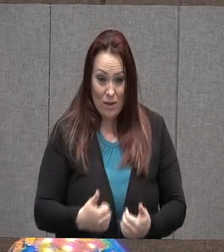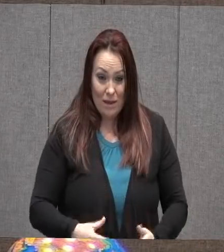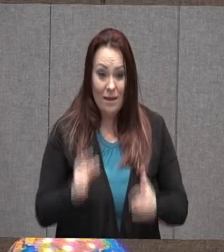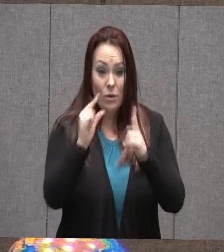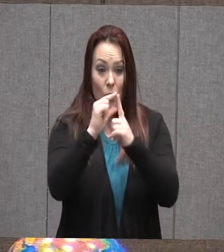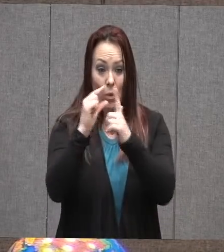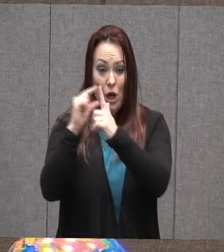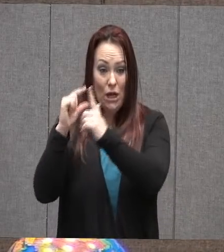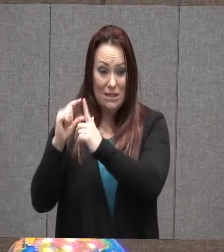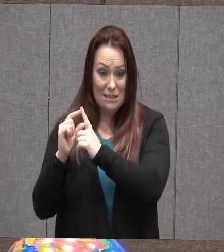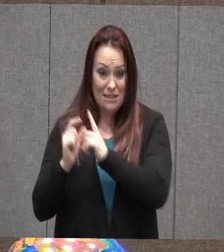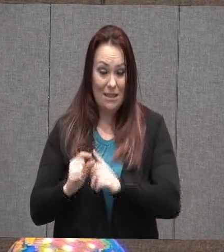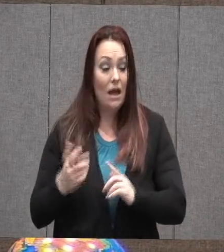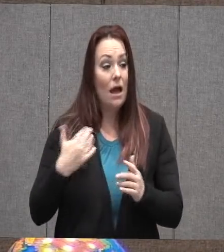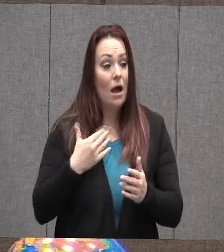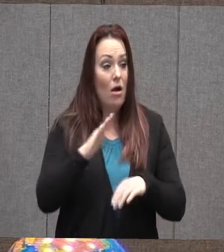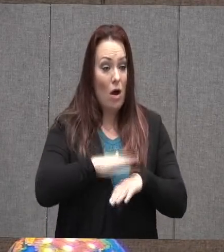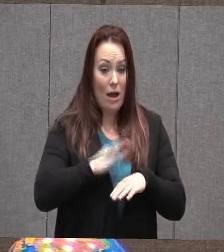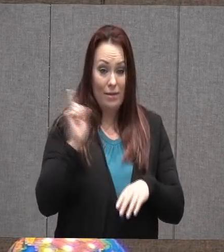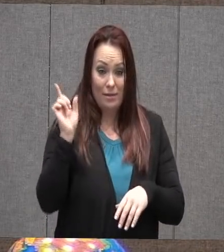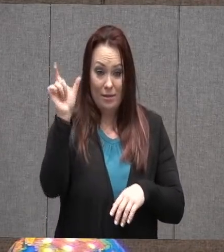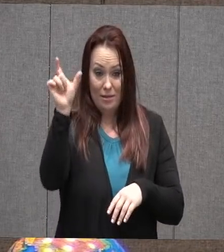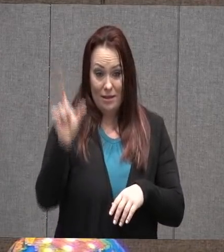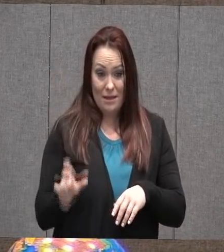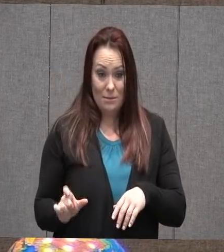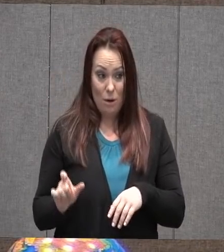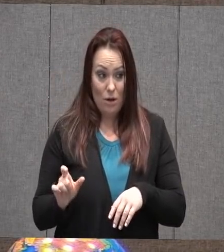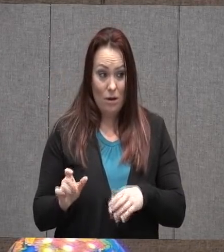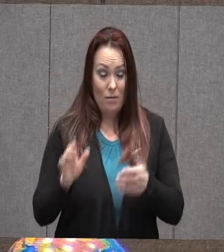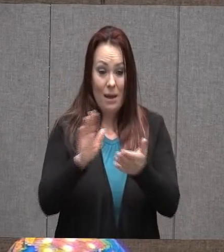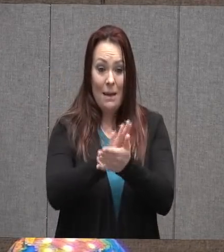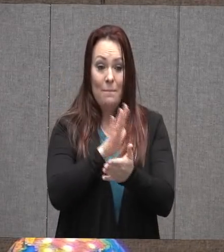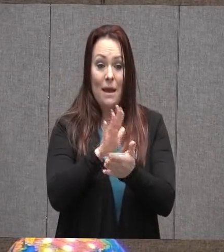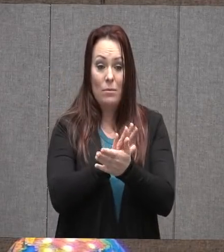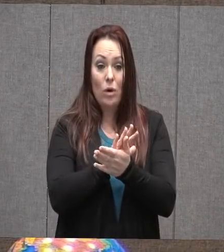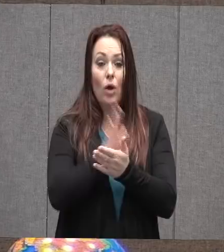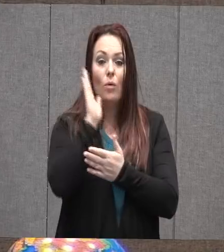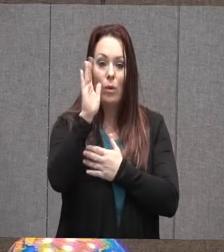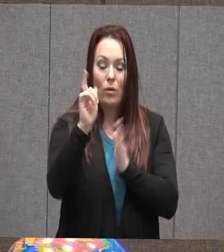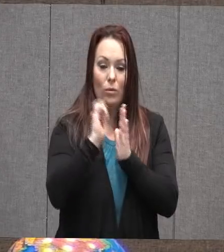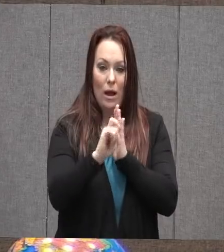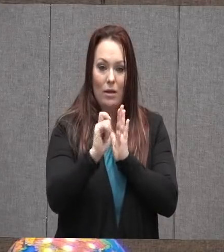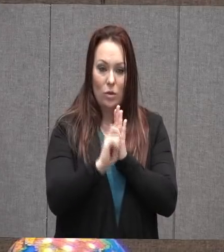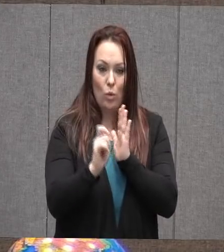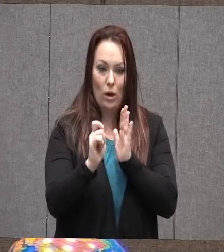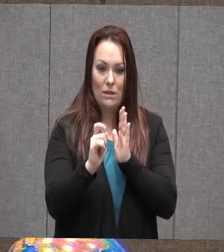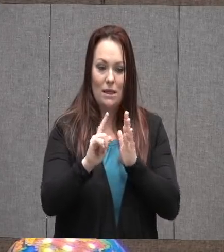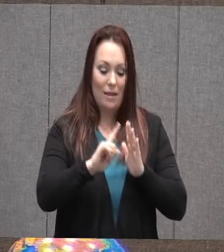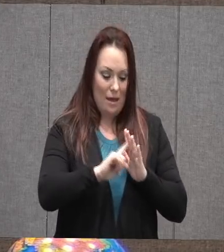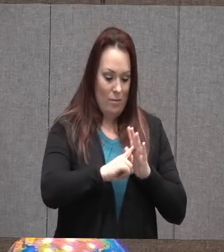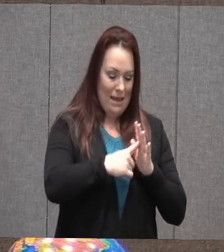On this side of my chart, we'll write the words that have beginning blends.